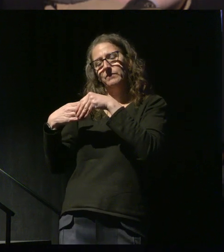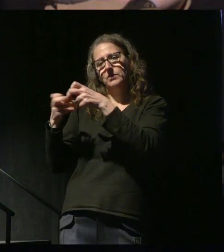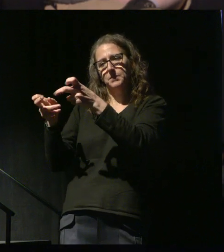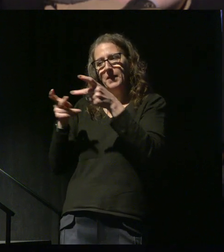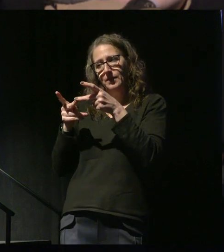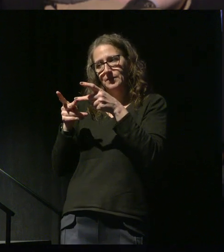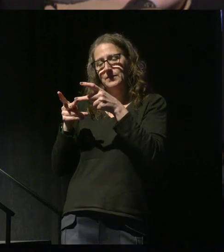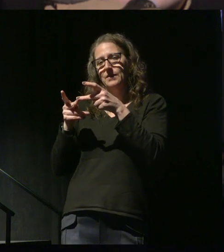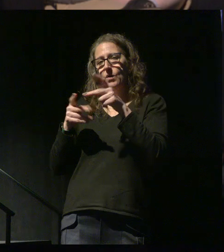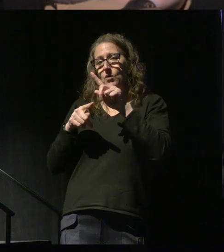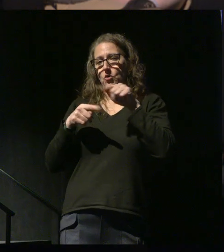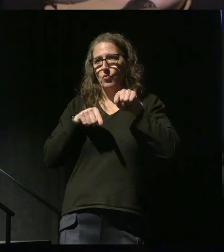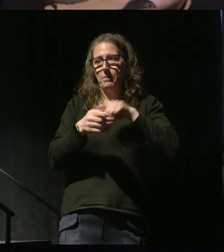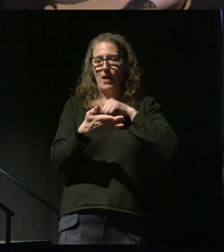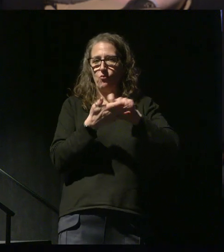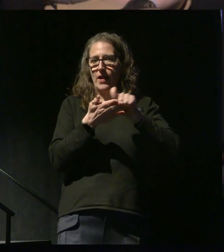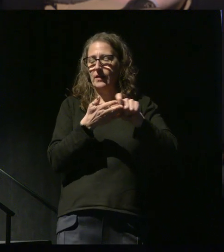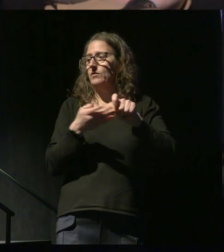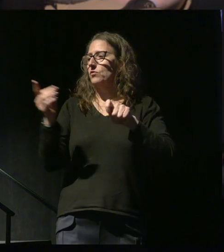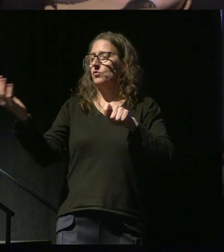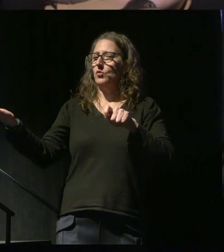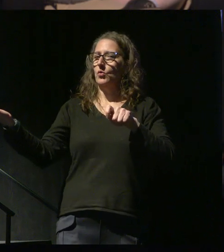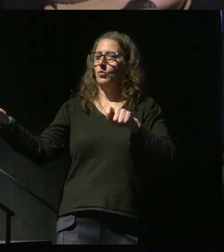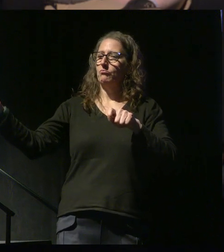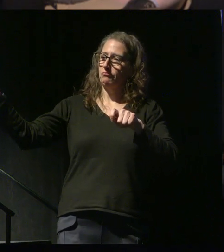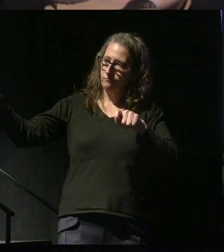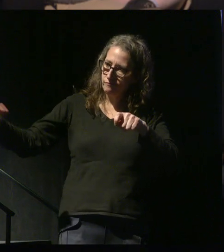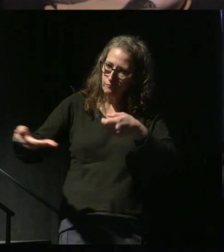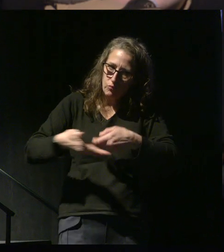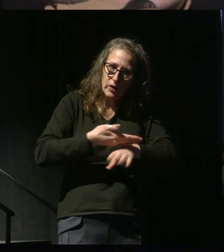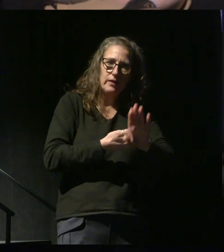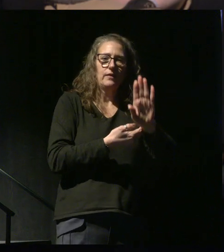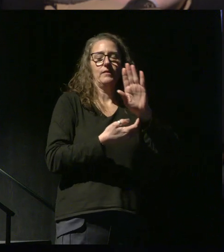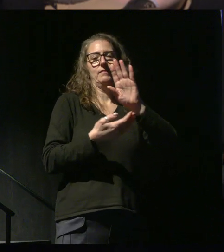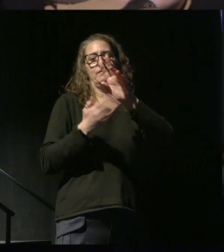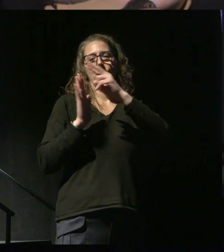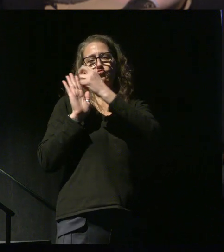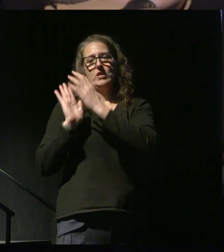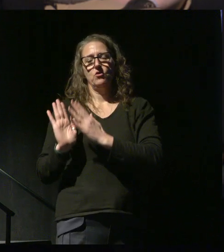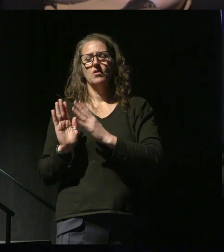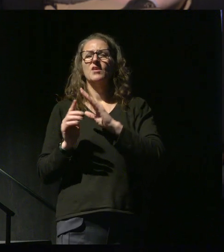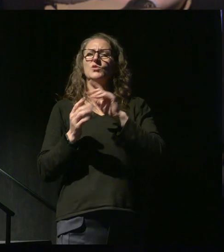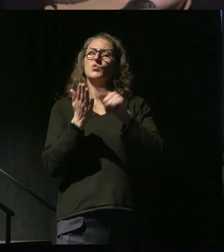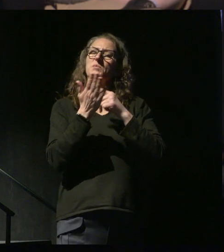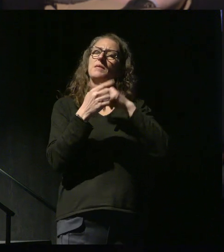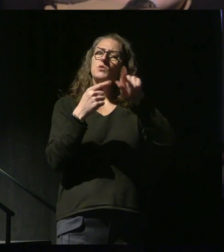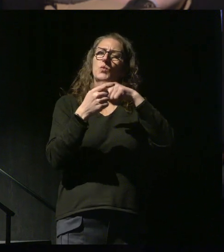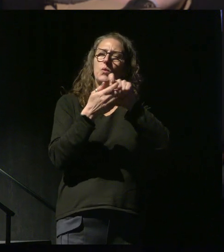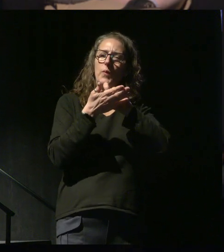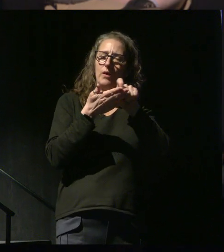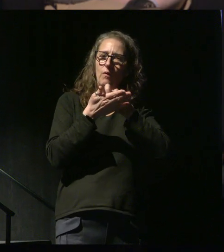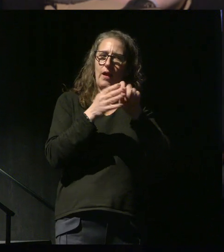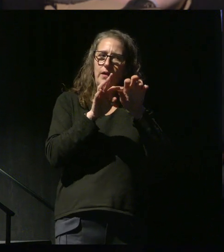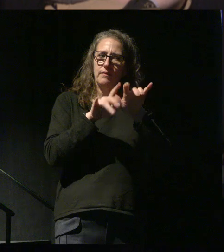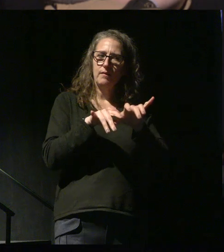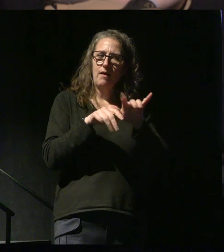And it occurred to me, I wonder if sometimes when we write particularly memoir, if the person we are writing to,